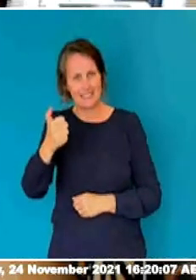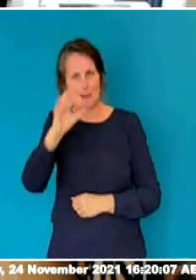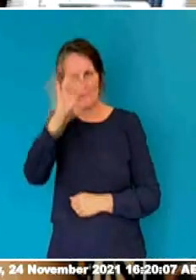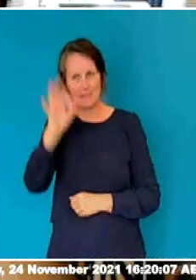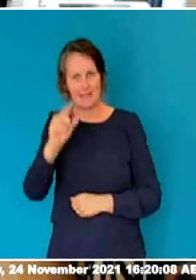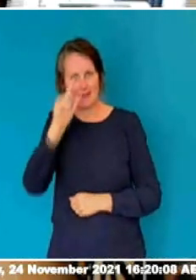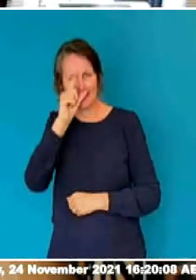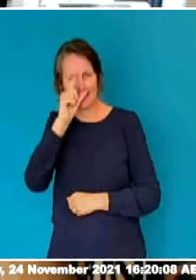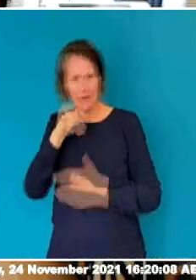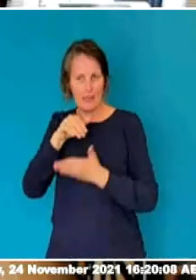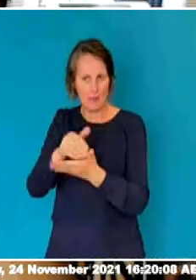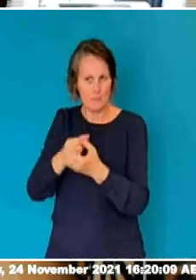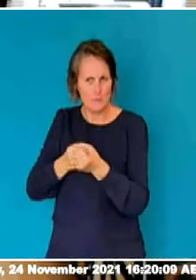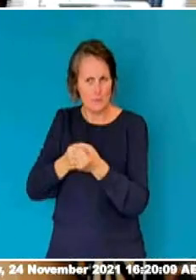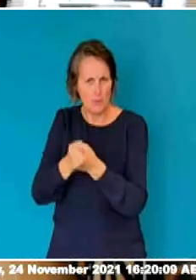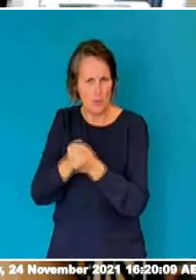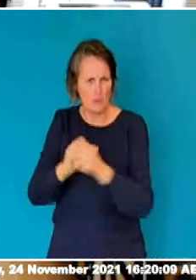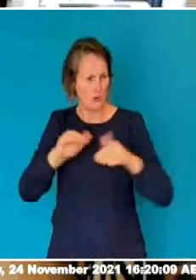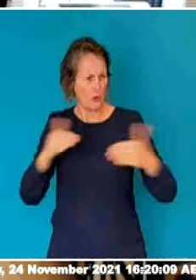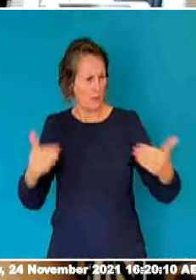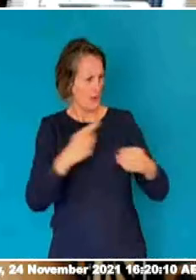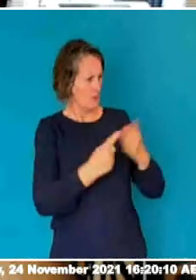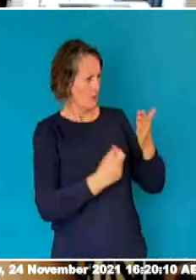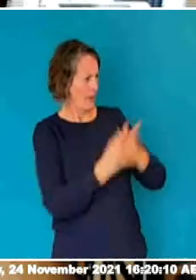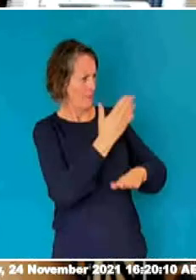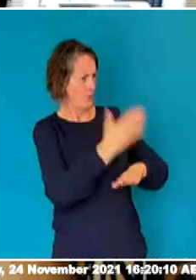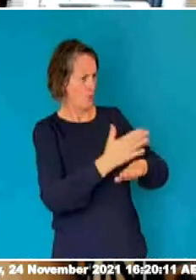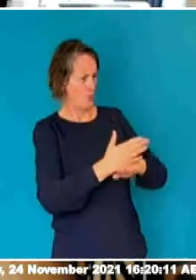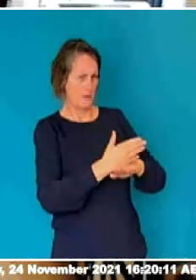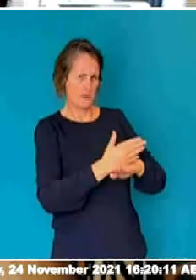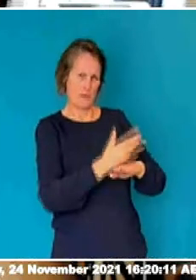the workplace or am I misunderstanding that comparison?